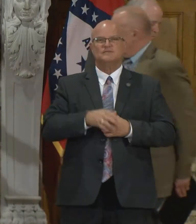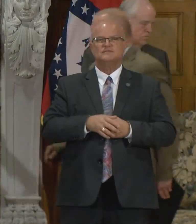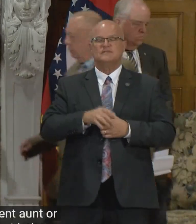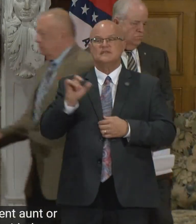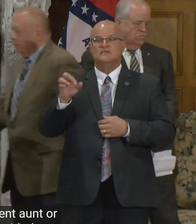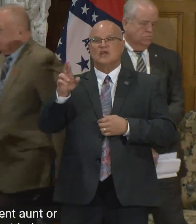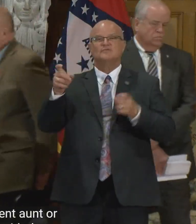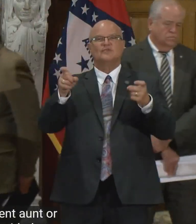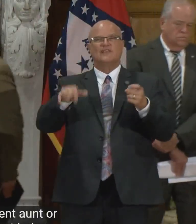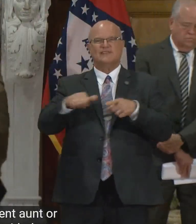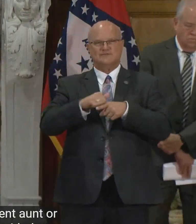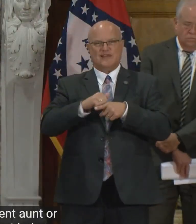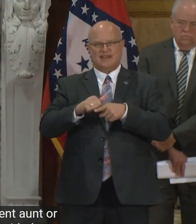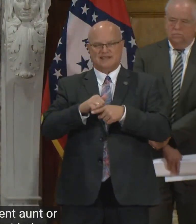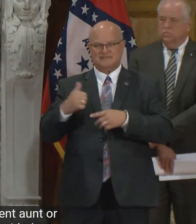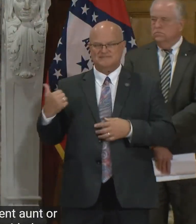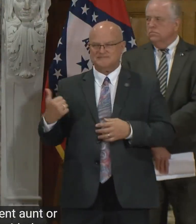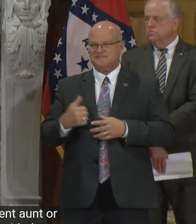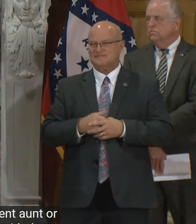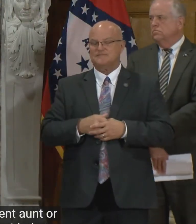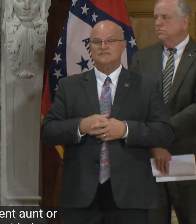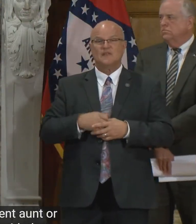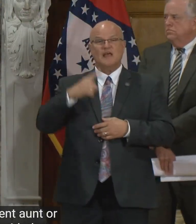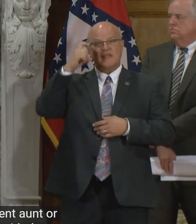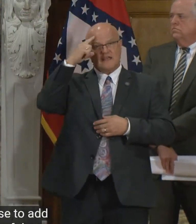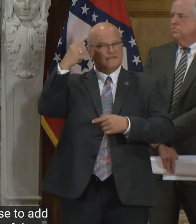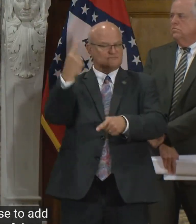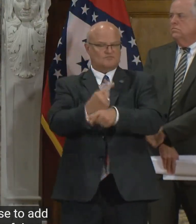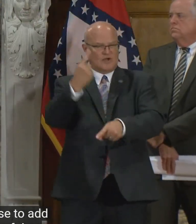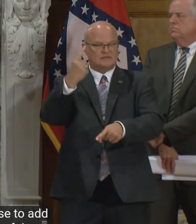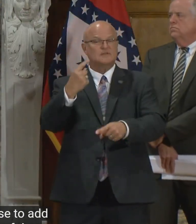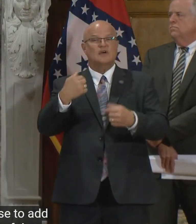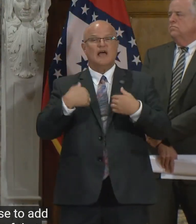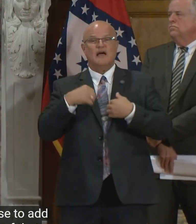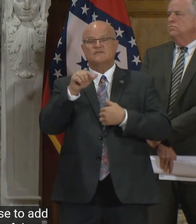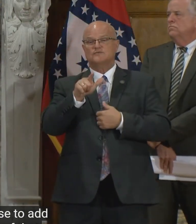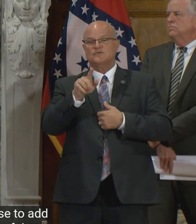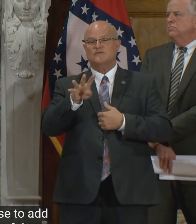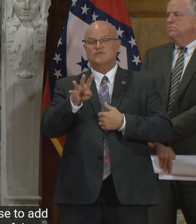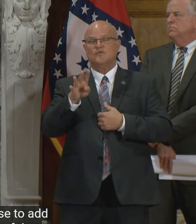Jr's in charge of that training now? The governor's exactly right. We've got 24 hours of mandatory